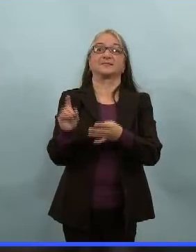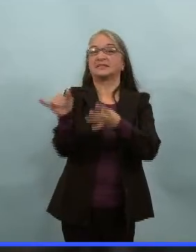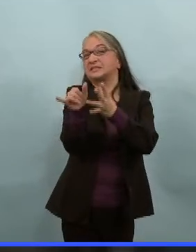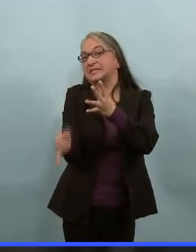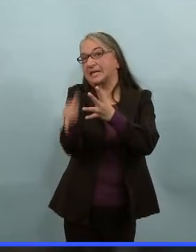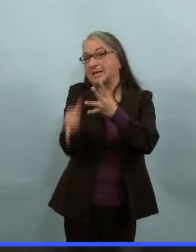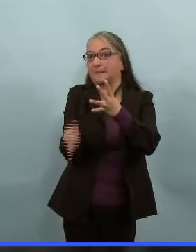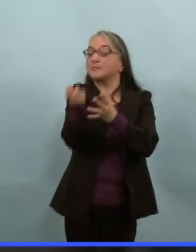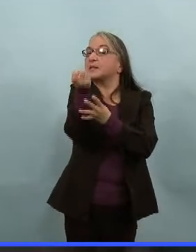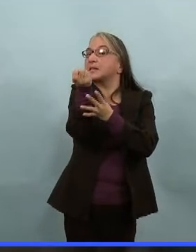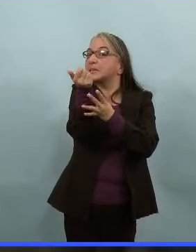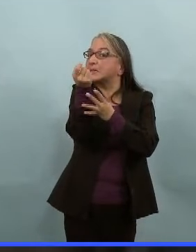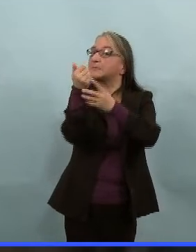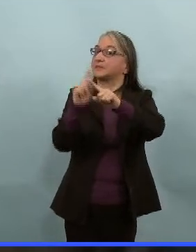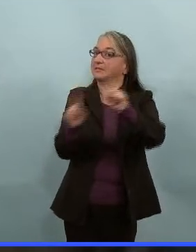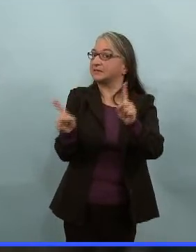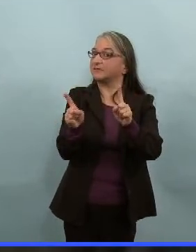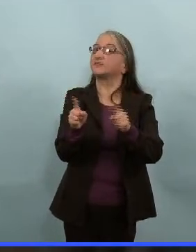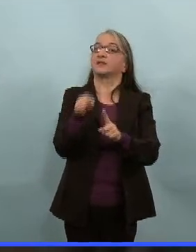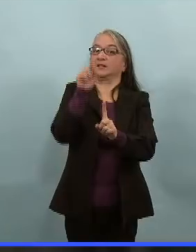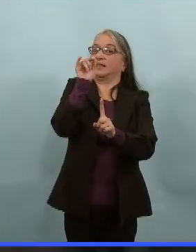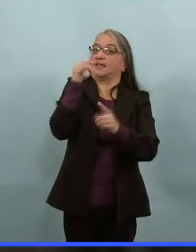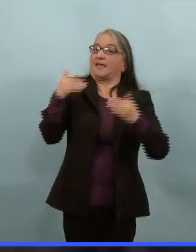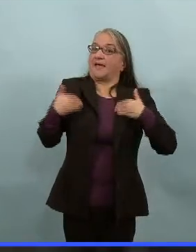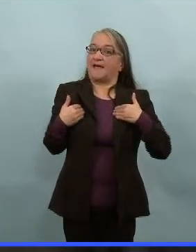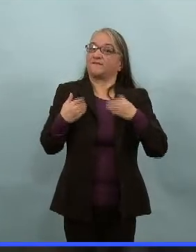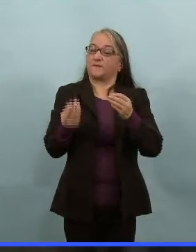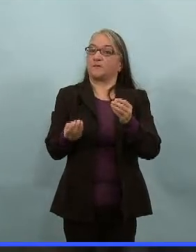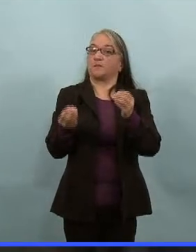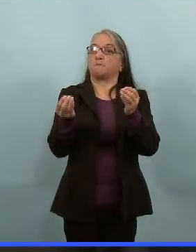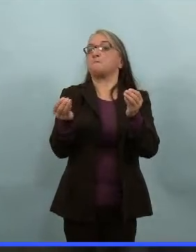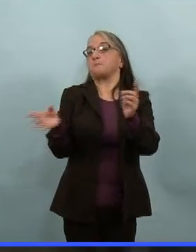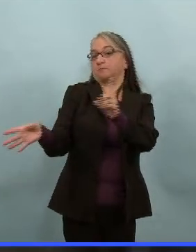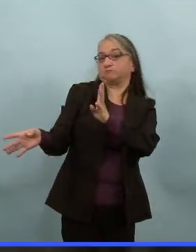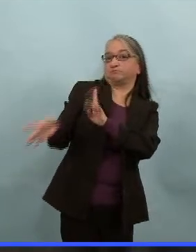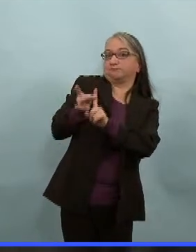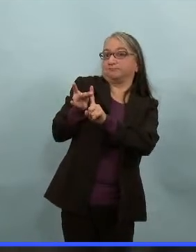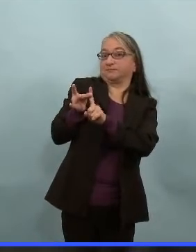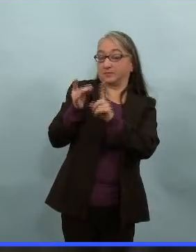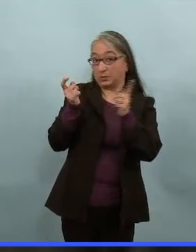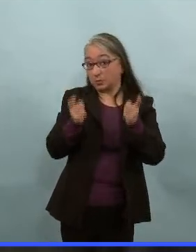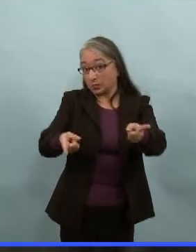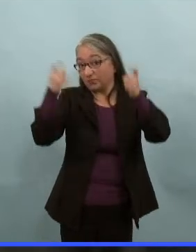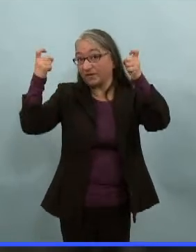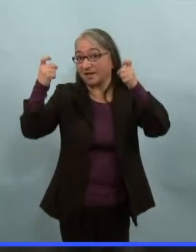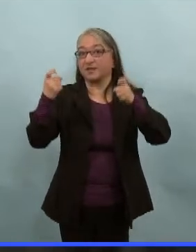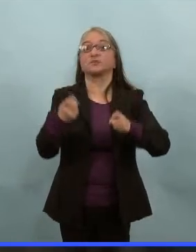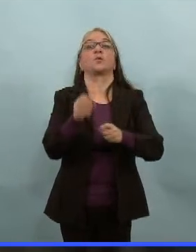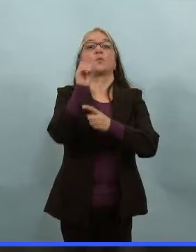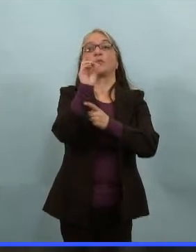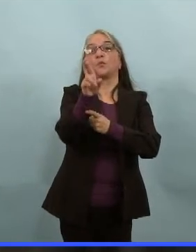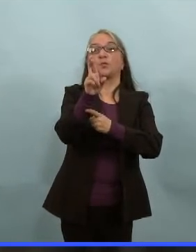quicker and they're more infectious earlier in the uh stage of the illness than let's say a delta